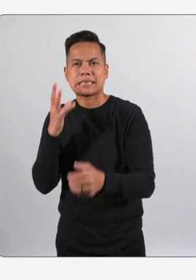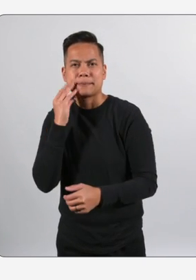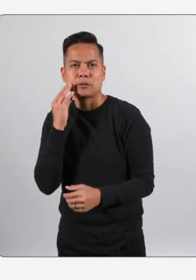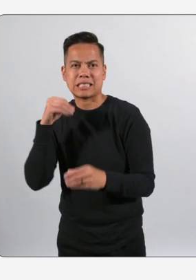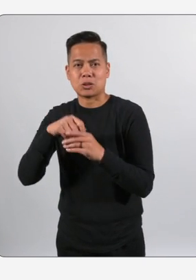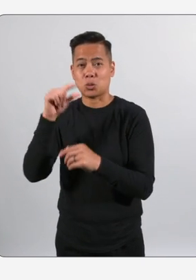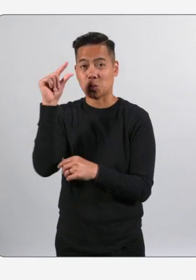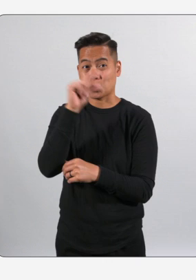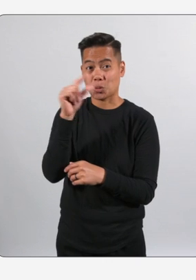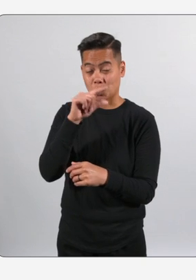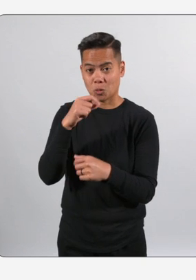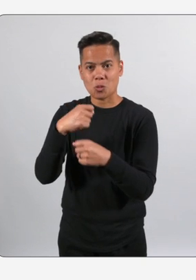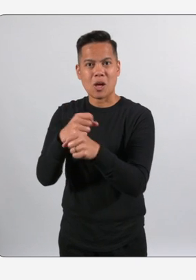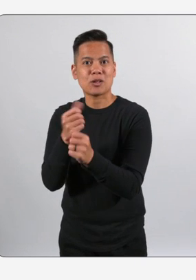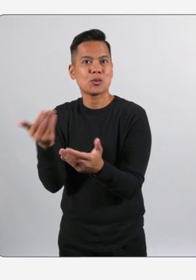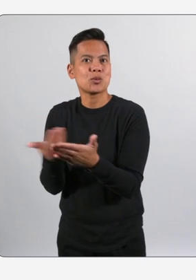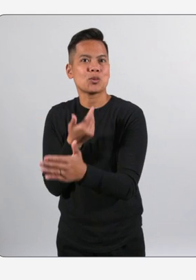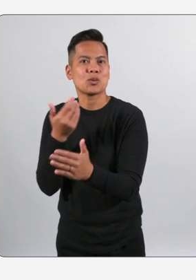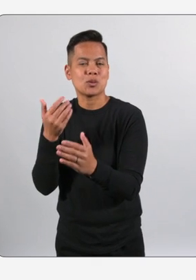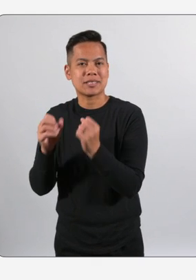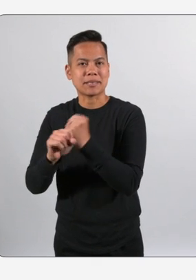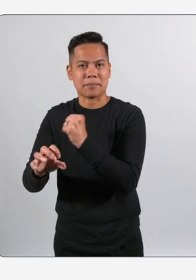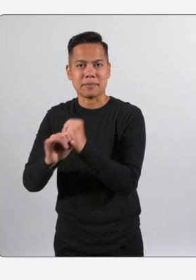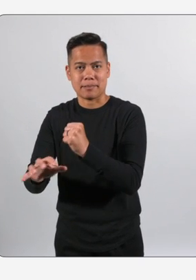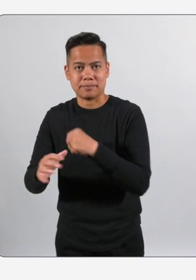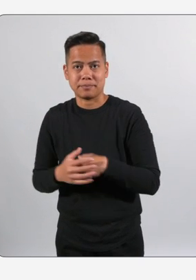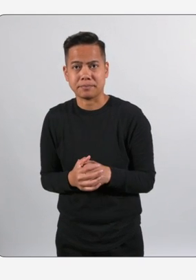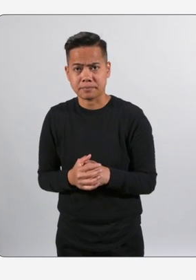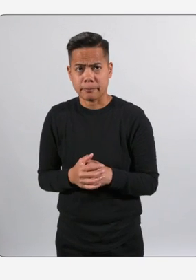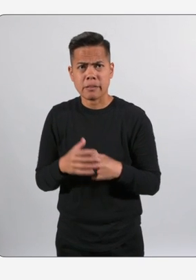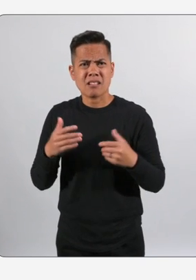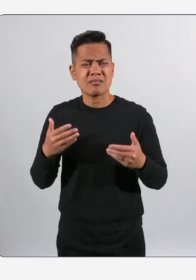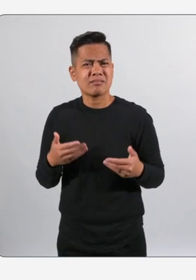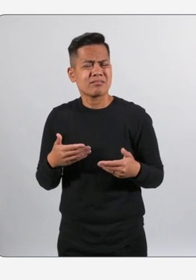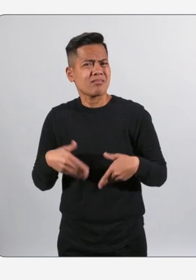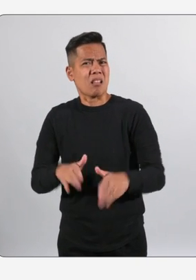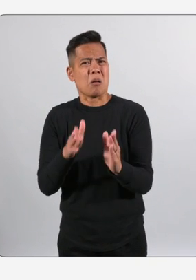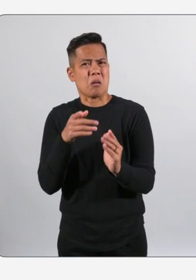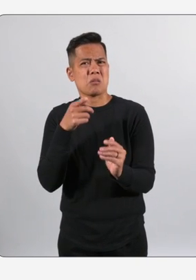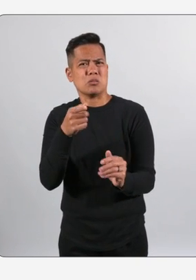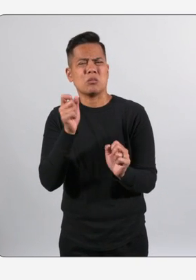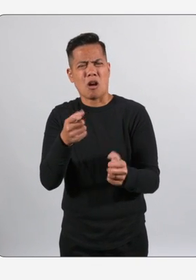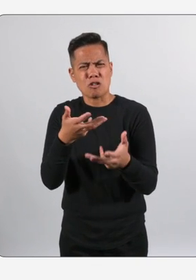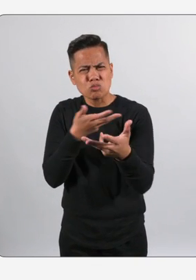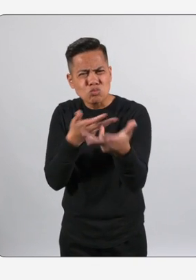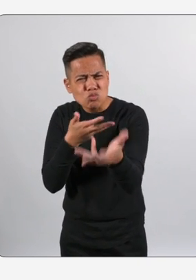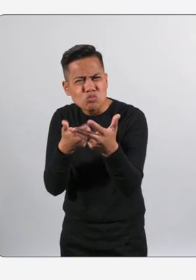campaigns. It's our way of enabling you to talk directly with Google during the campaign construction